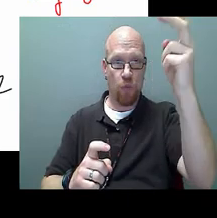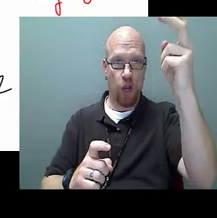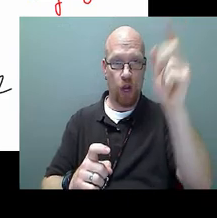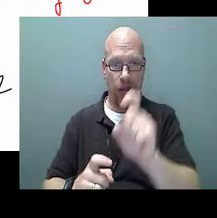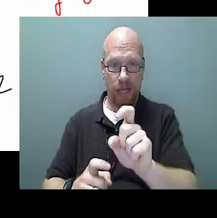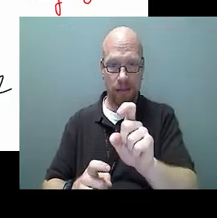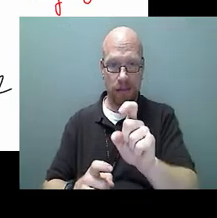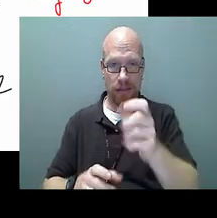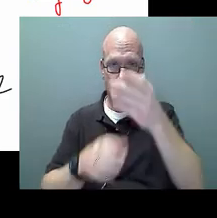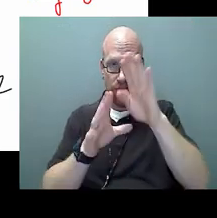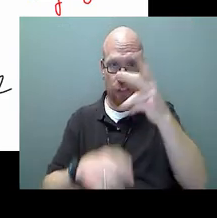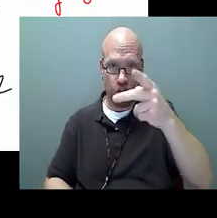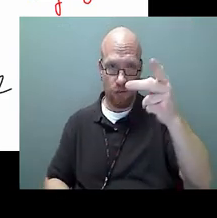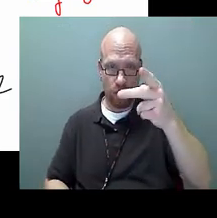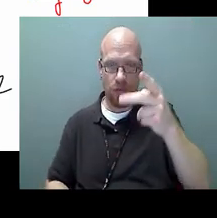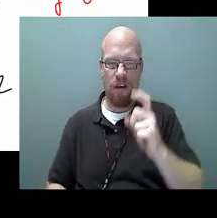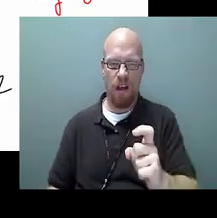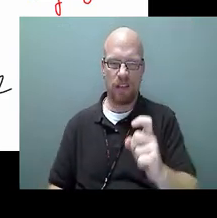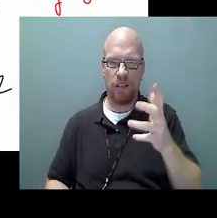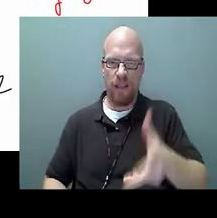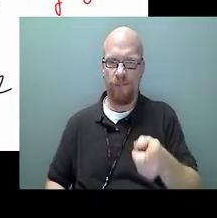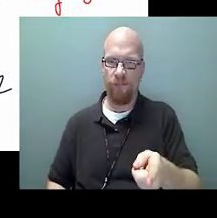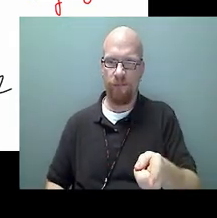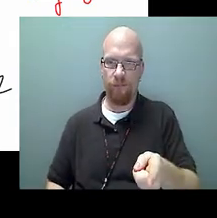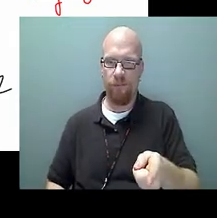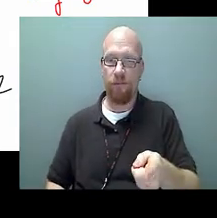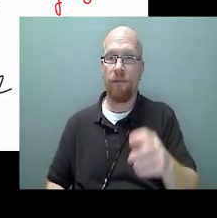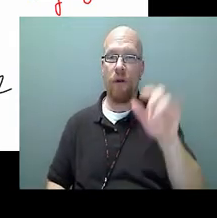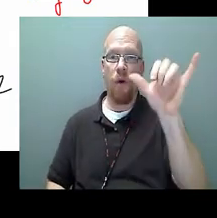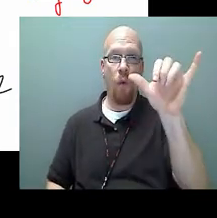I was looking at 8 divided by 4, and 2 is the answer.